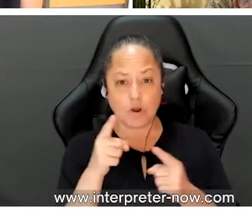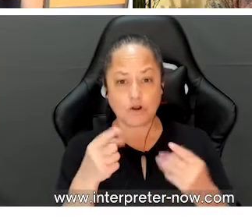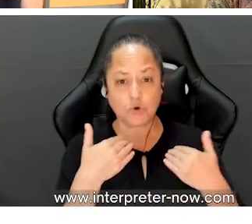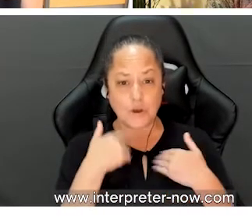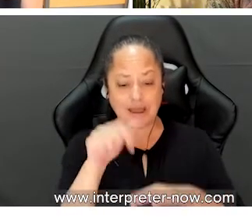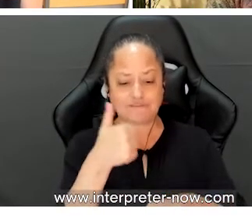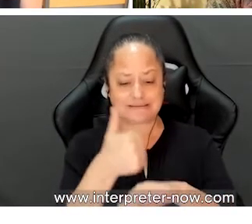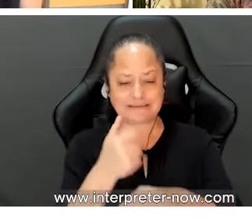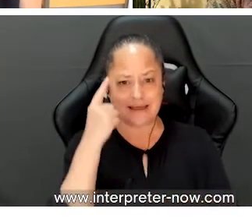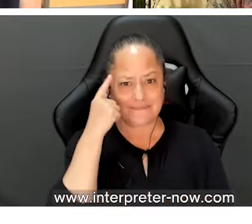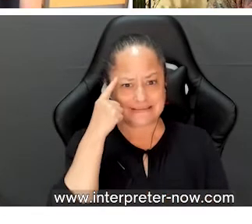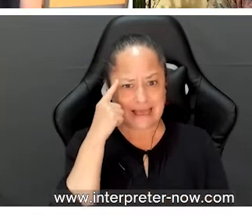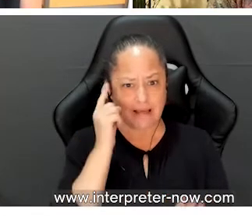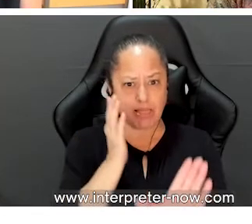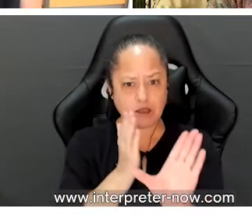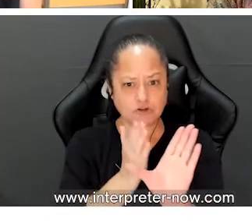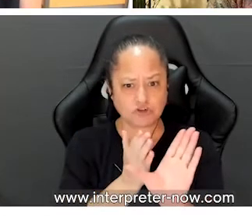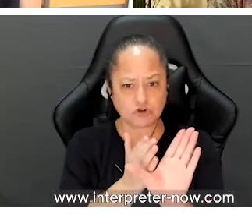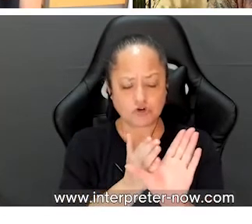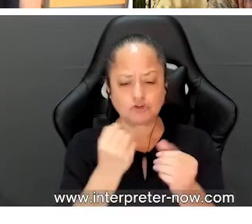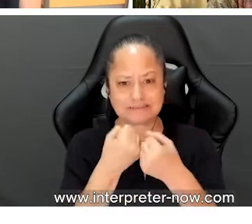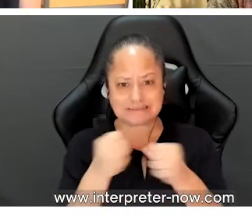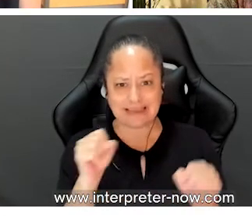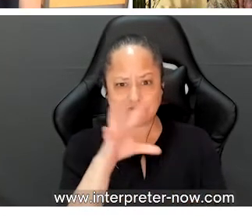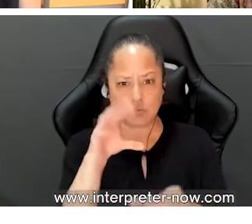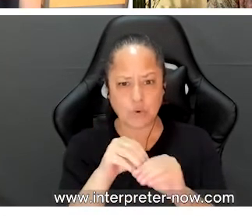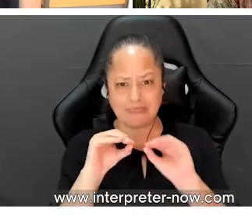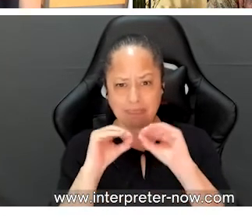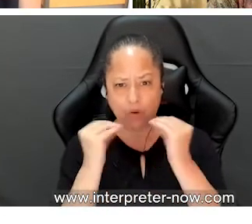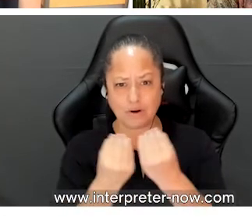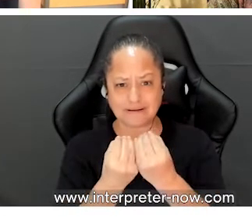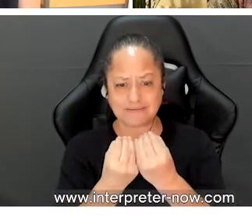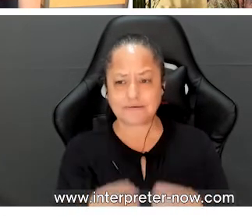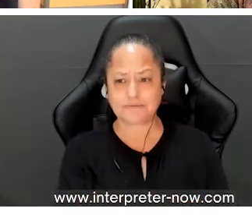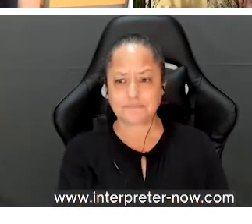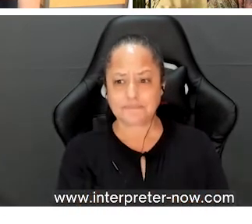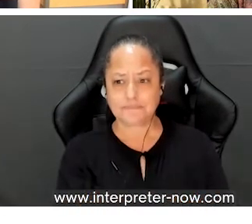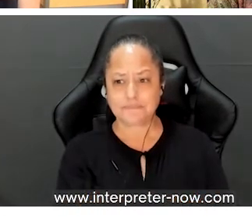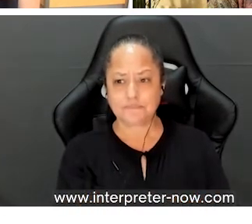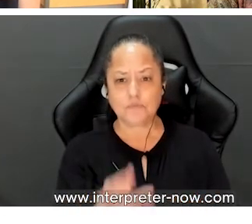You have established psychological safety in your organization.